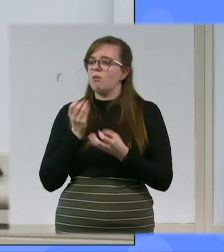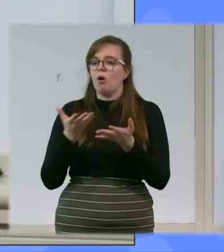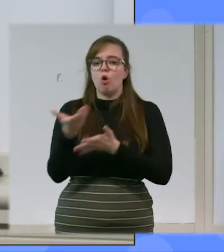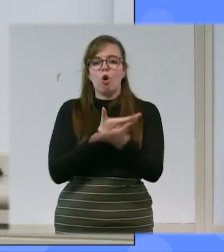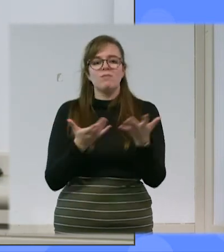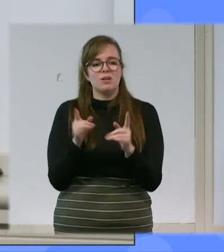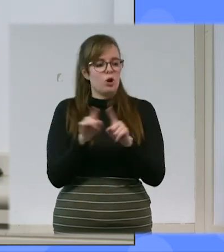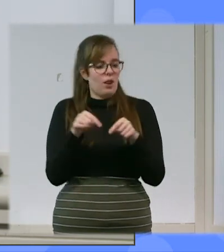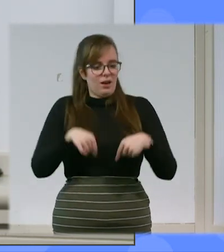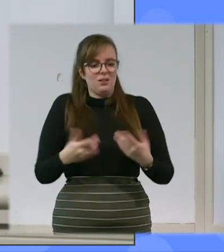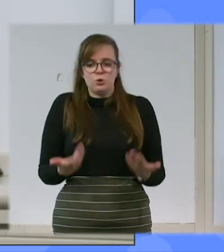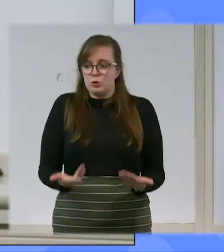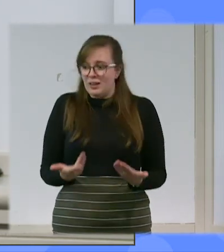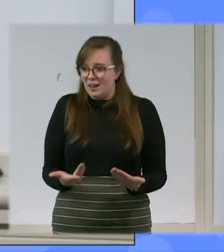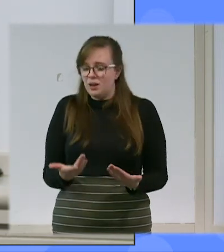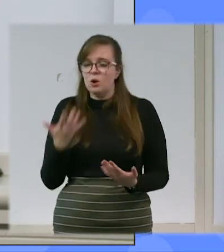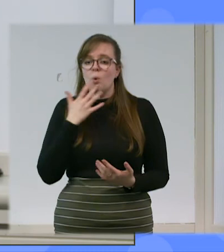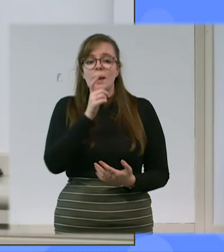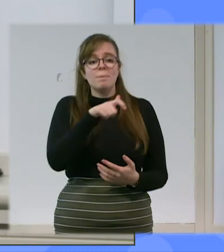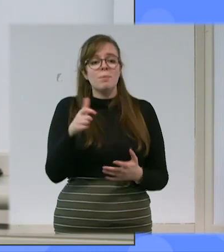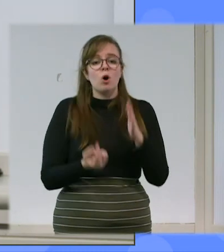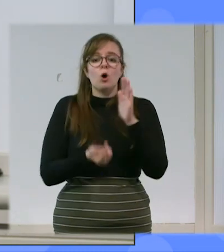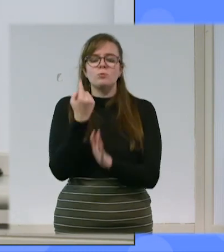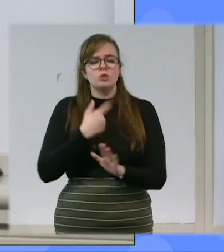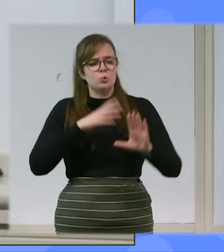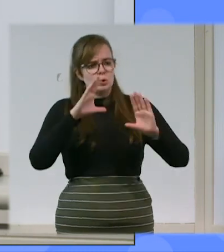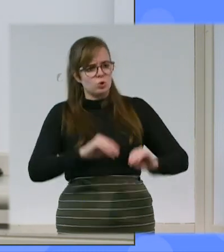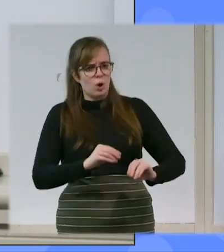one here when people are given the chance to stop and reflect on what most